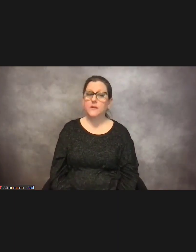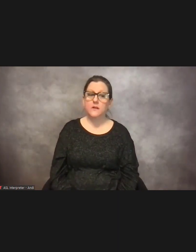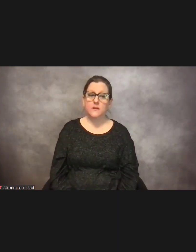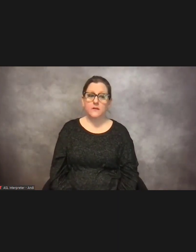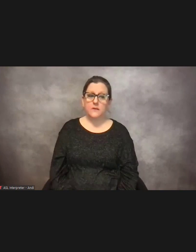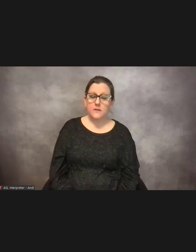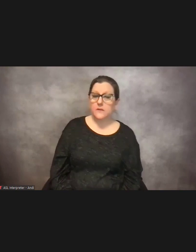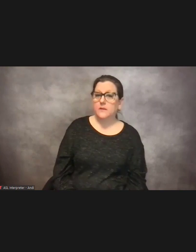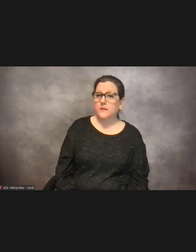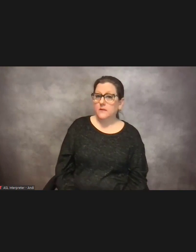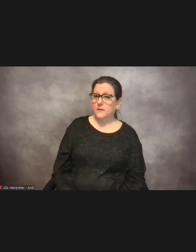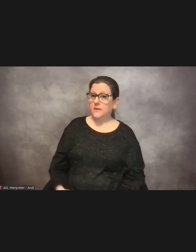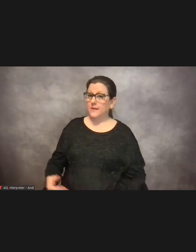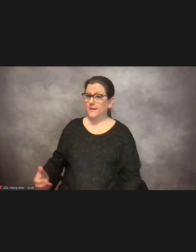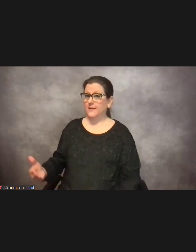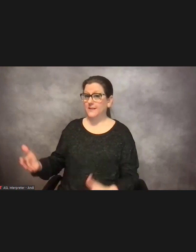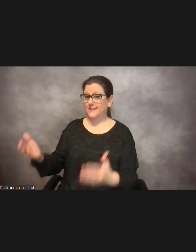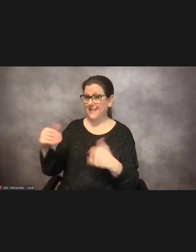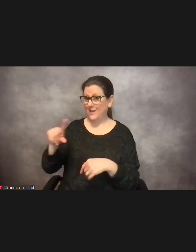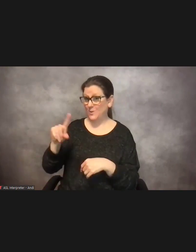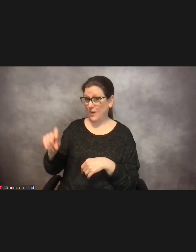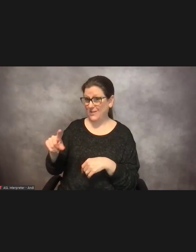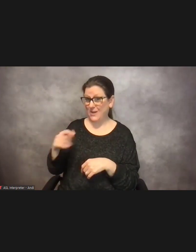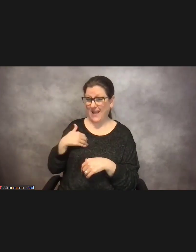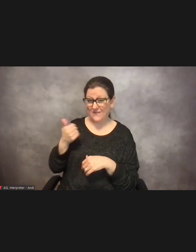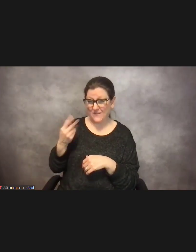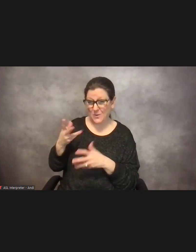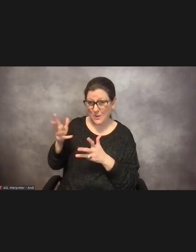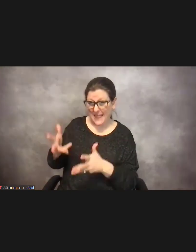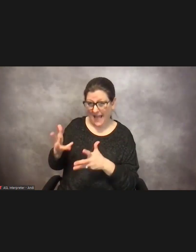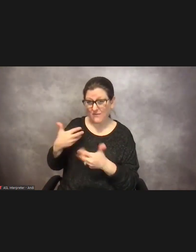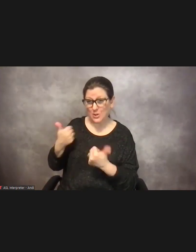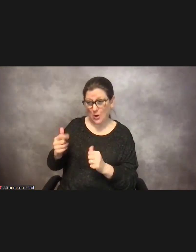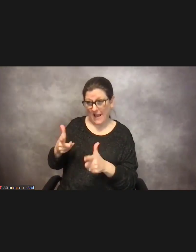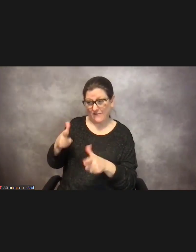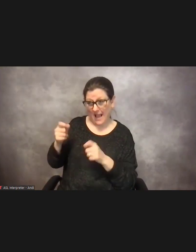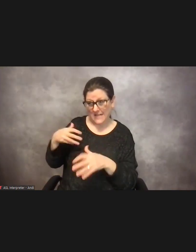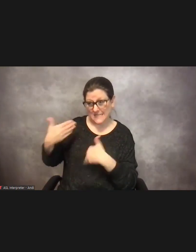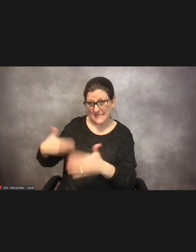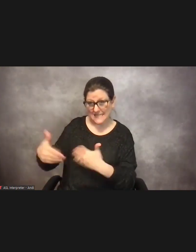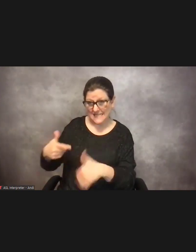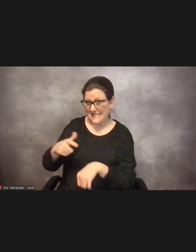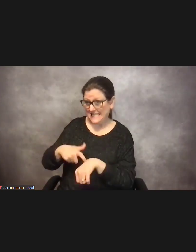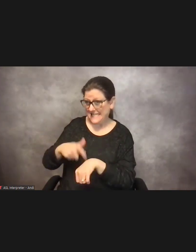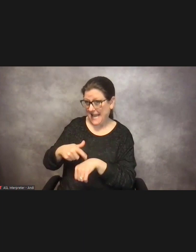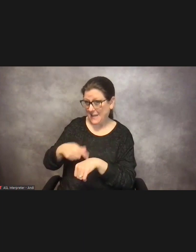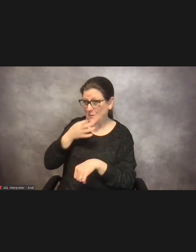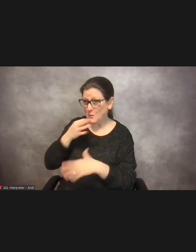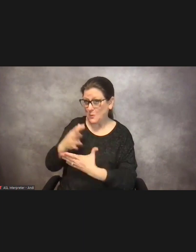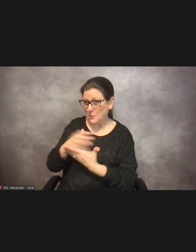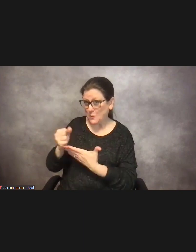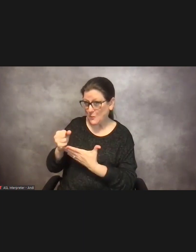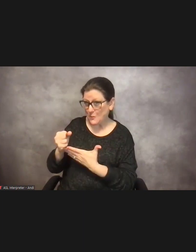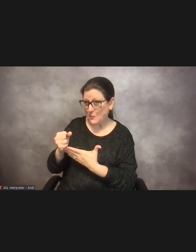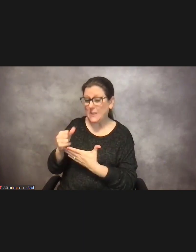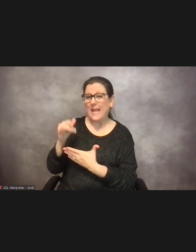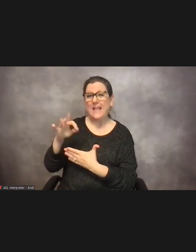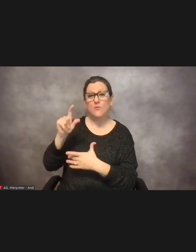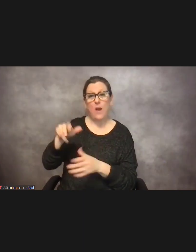with.>>: The next question, we're going to go quickly through these remaining ones as we can. We're getting close to the bottom of the hour.